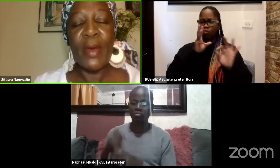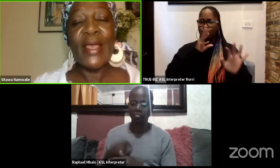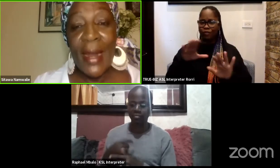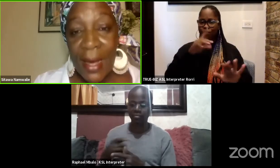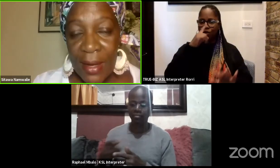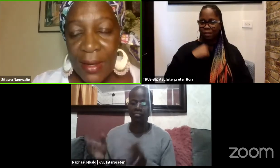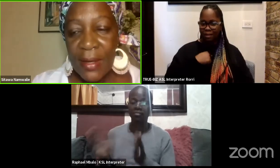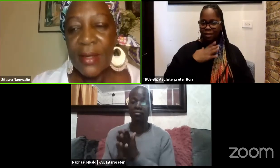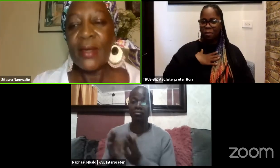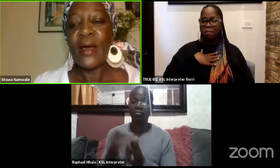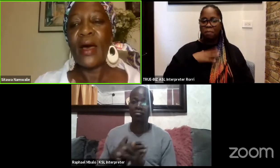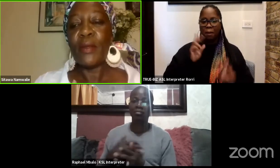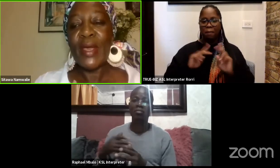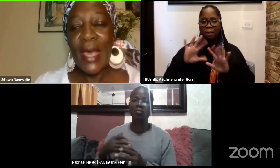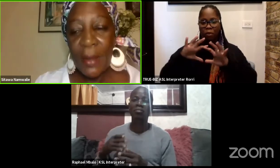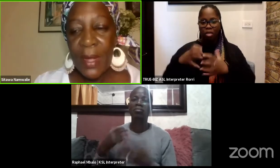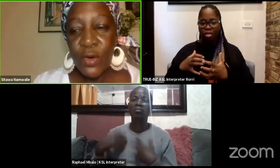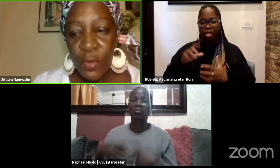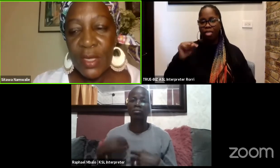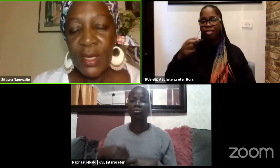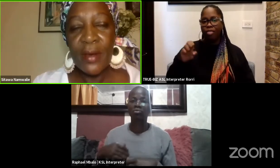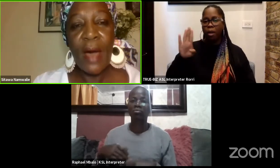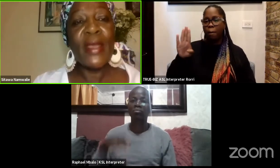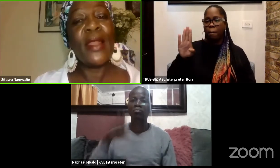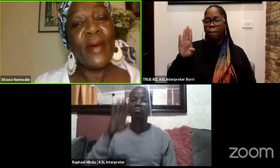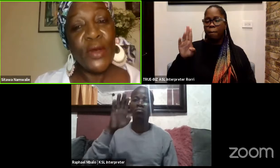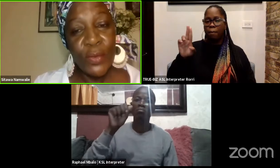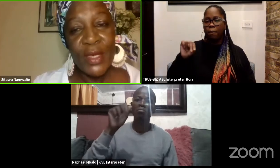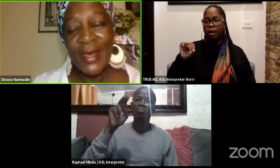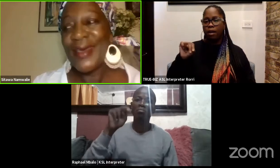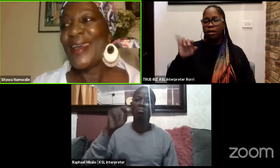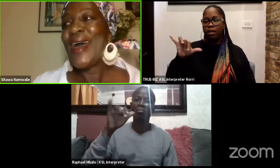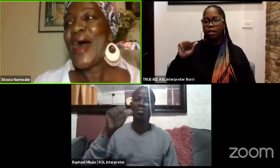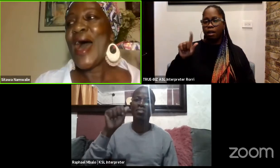the Banyala, the Banyala ba Ndombi, Abanyala ba Ndombi,